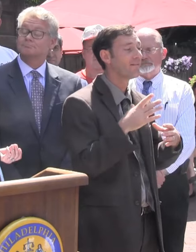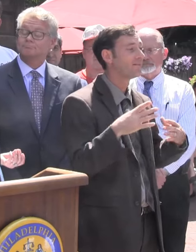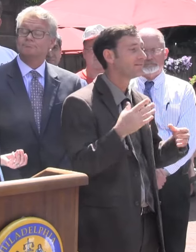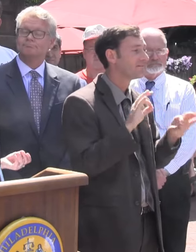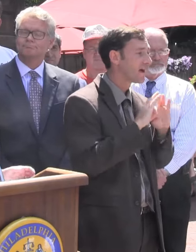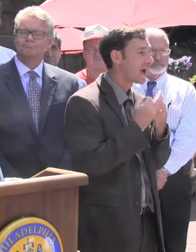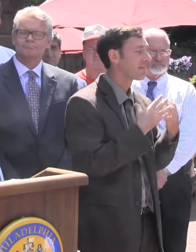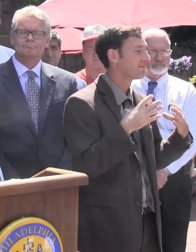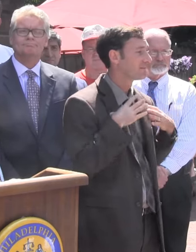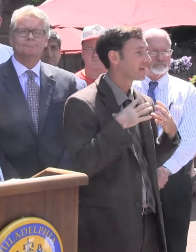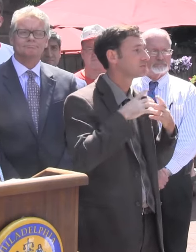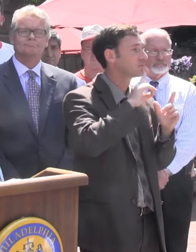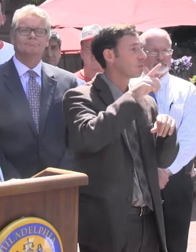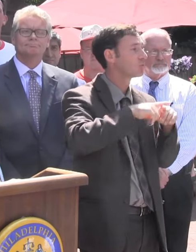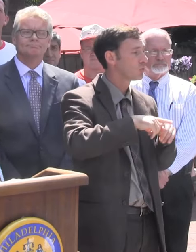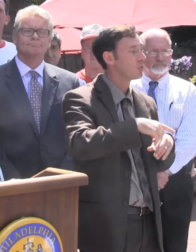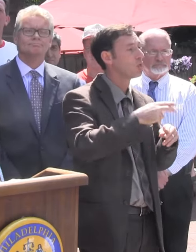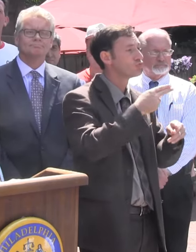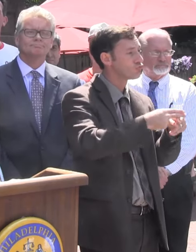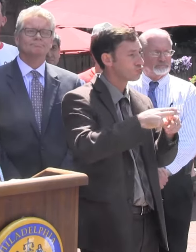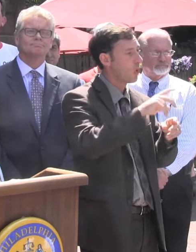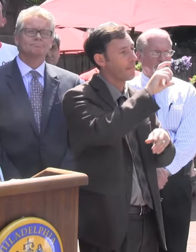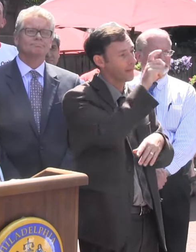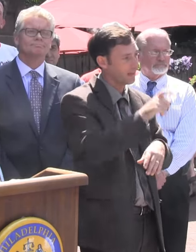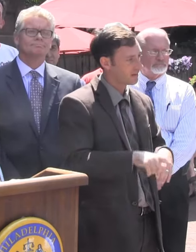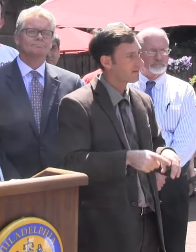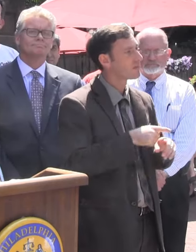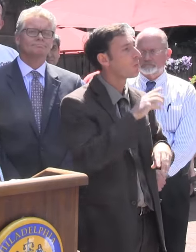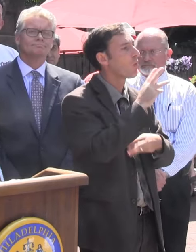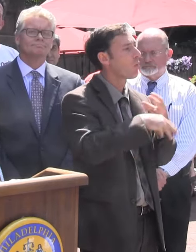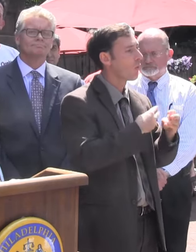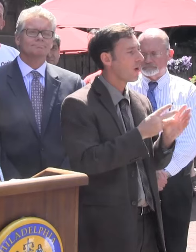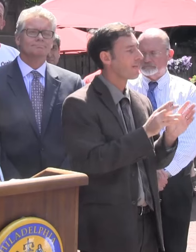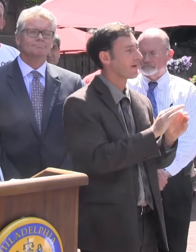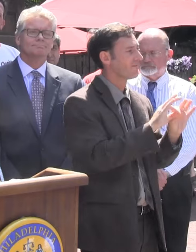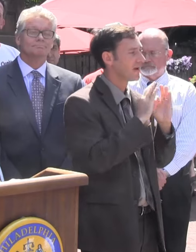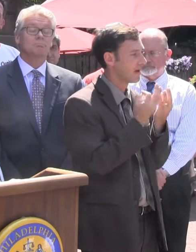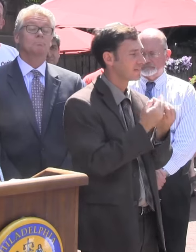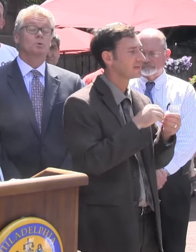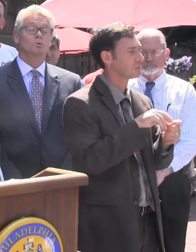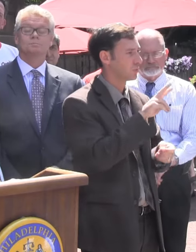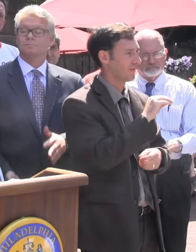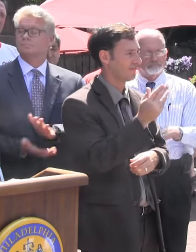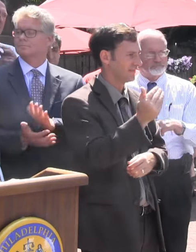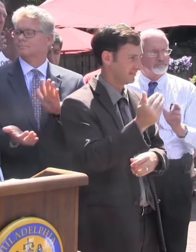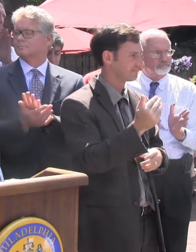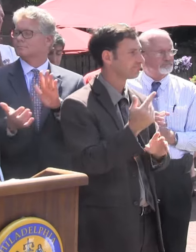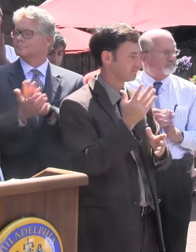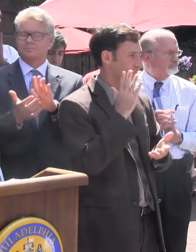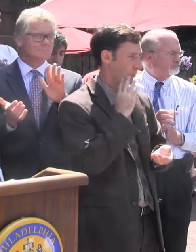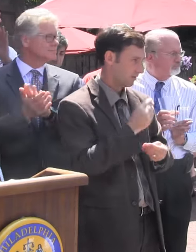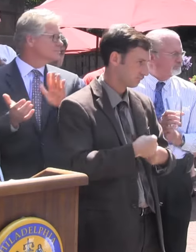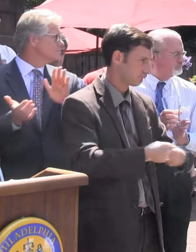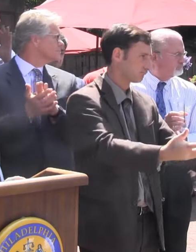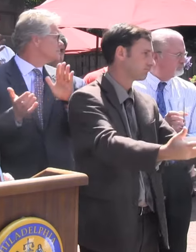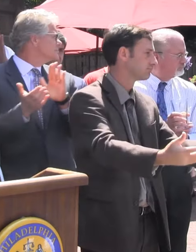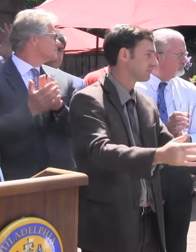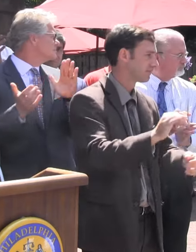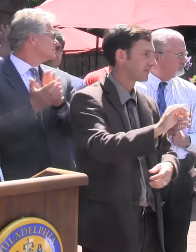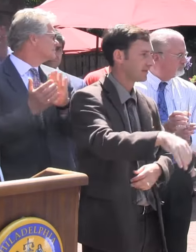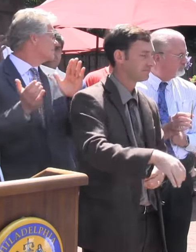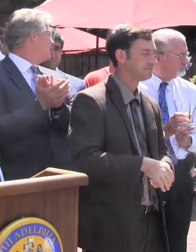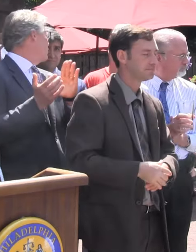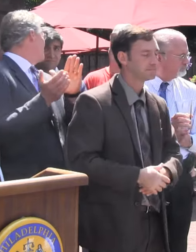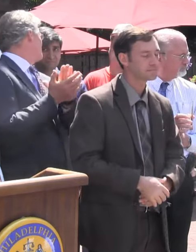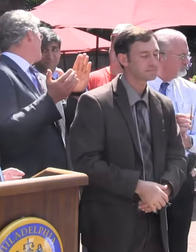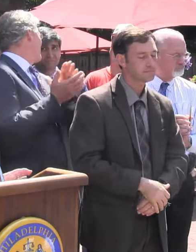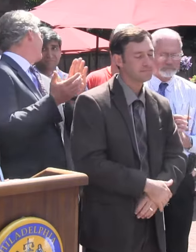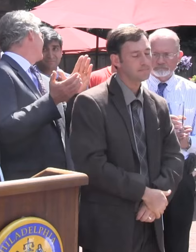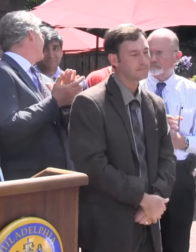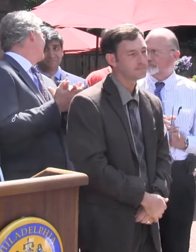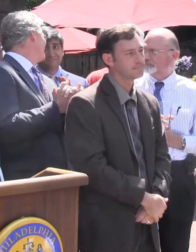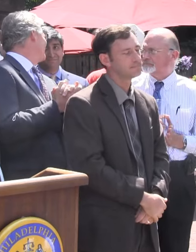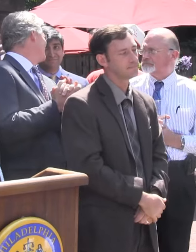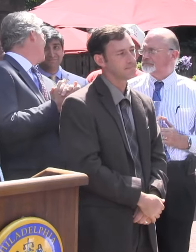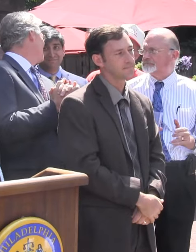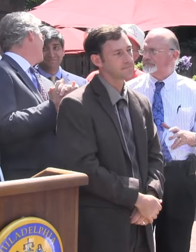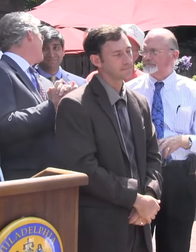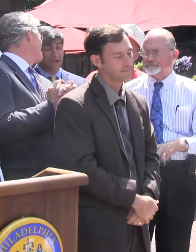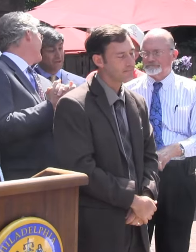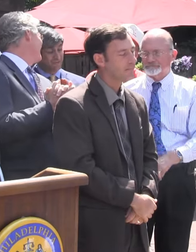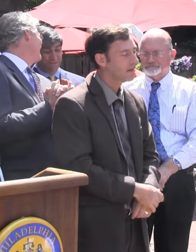to Rome, Italy courtesy of the World Meeting of Families, Philadelphia 2015. And as a thank